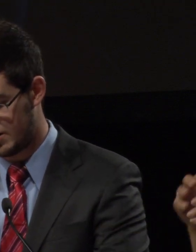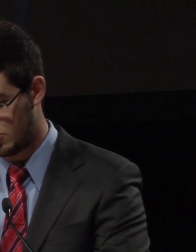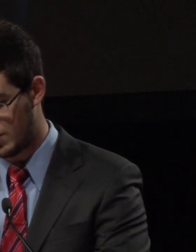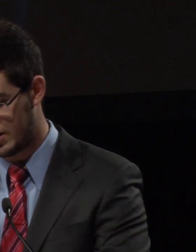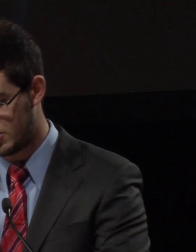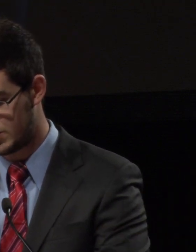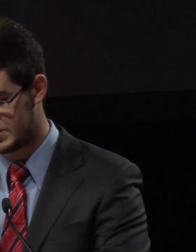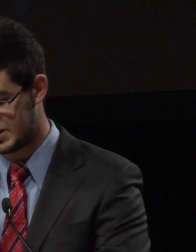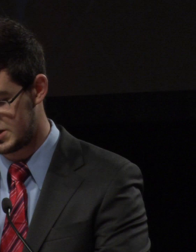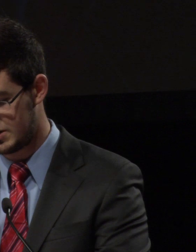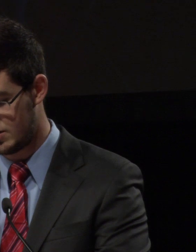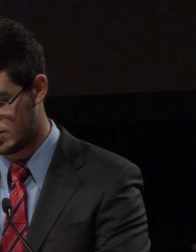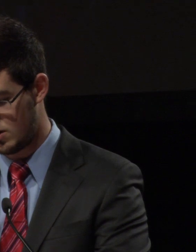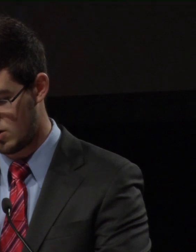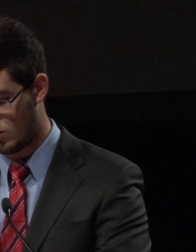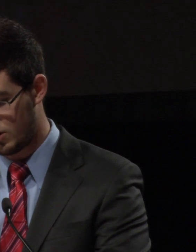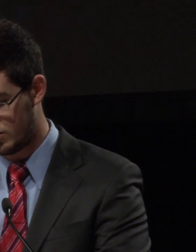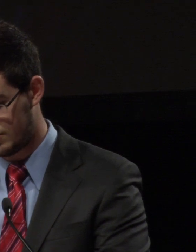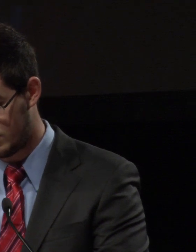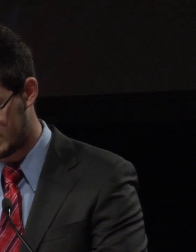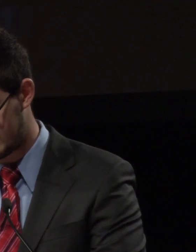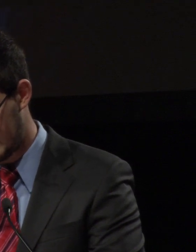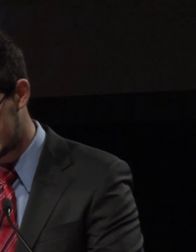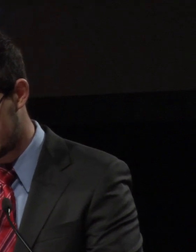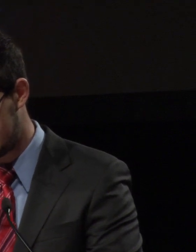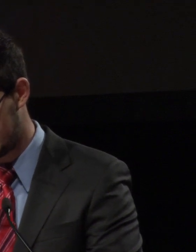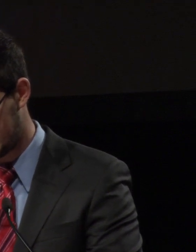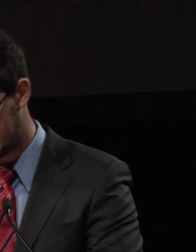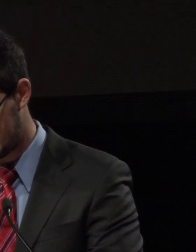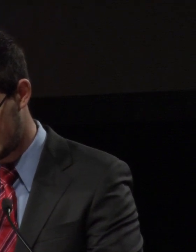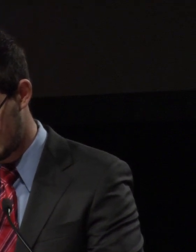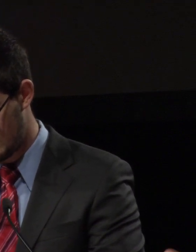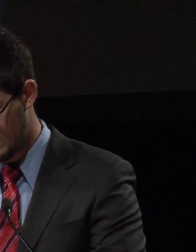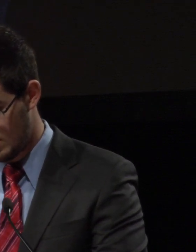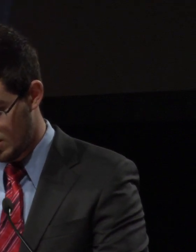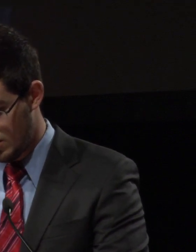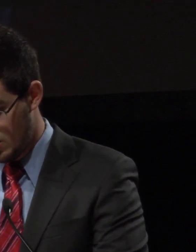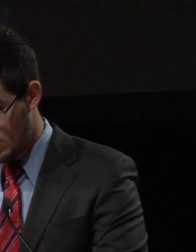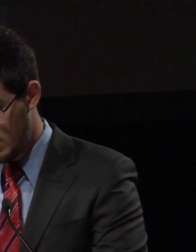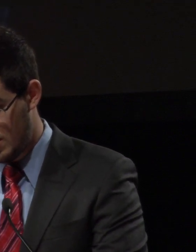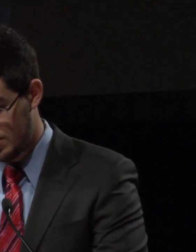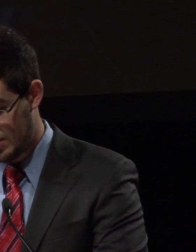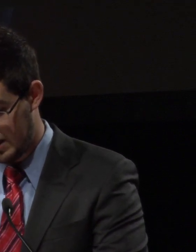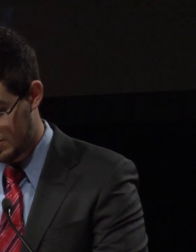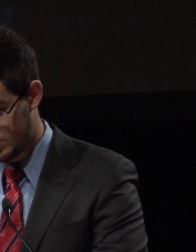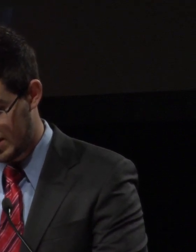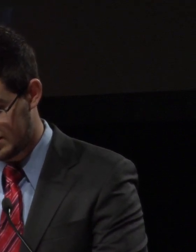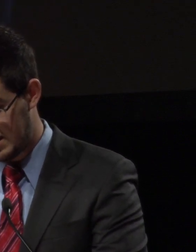THAT NO MATTER YOUR POSITION OR YOUR LEVEL OF INTERACTION WITH STUDENTS THAT IT REMAINS A KEY